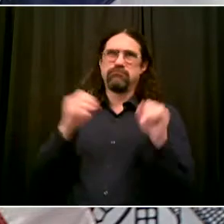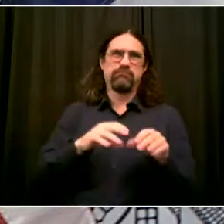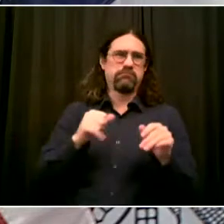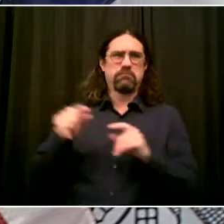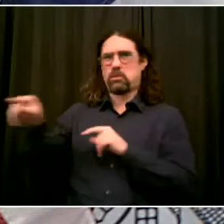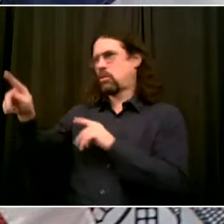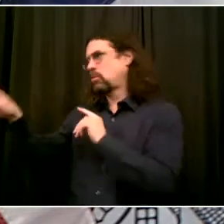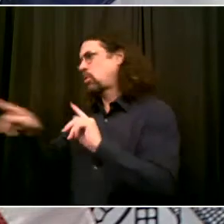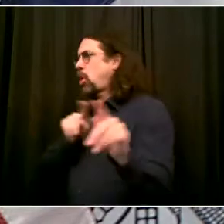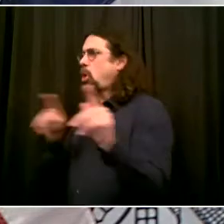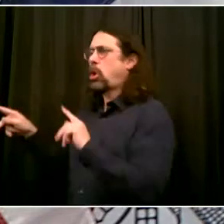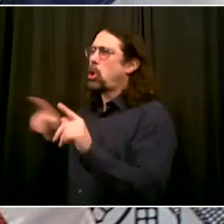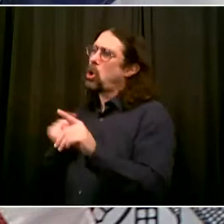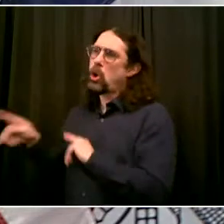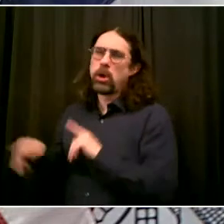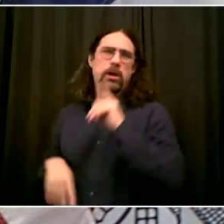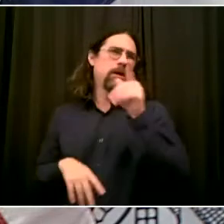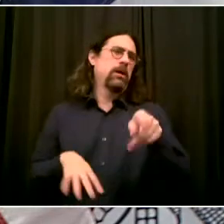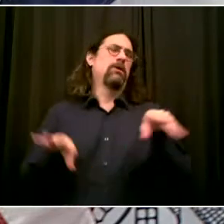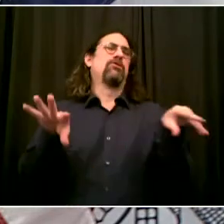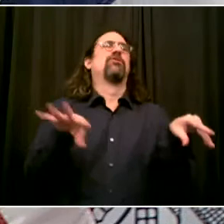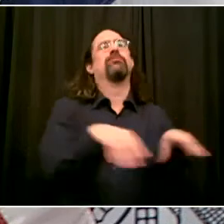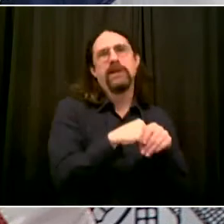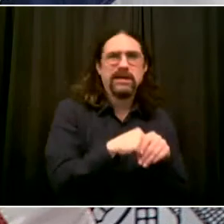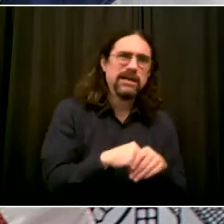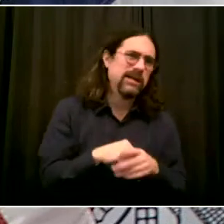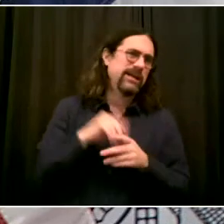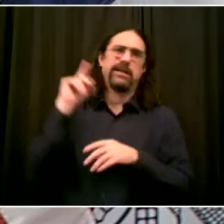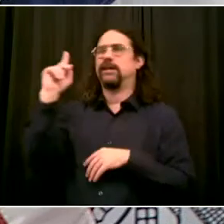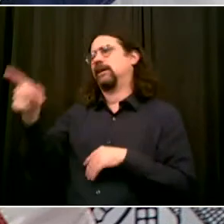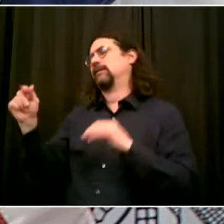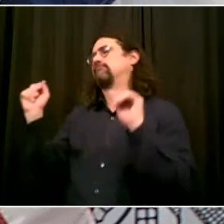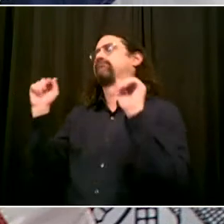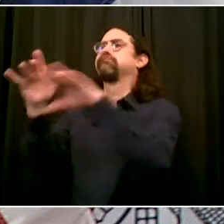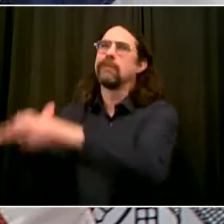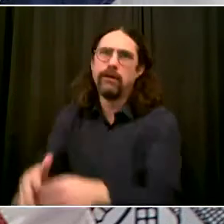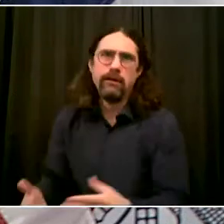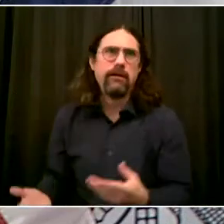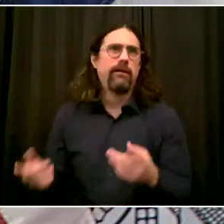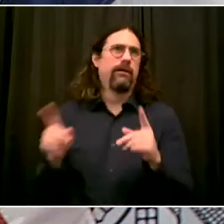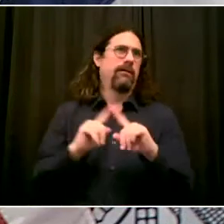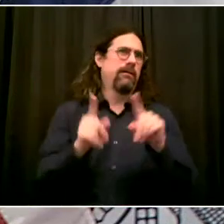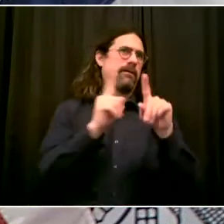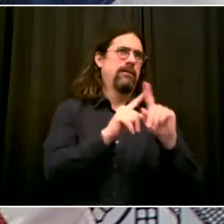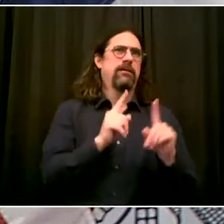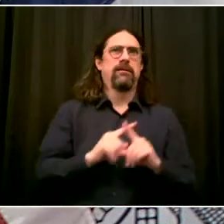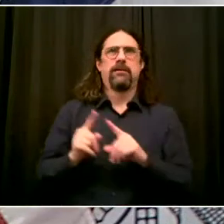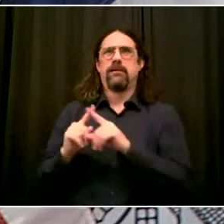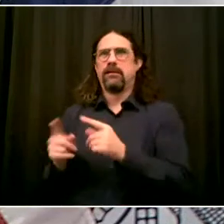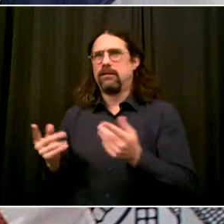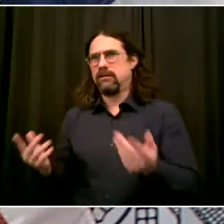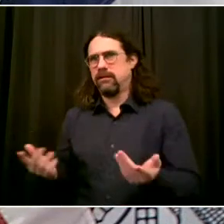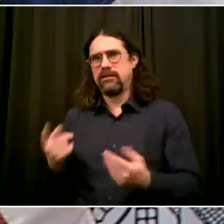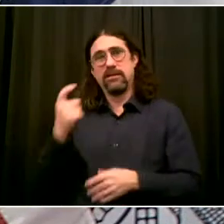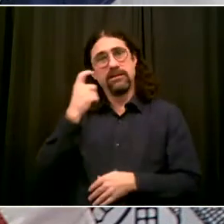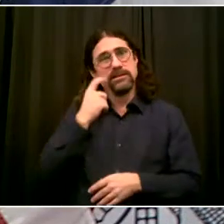KIND OF LIKE A JOKE? IT IS BEEN VERY CONSISTENT, IT IS A BIG